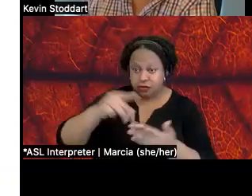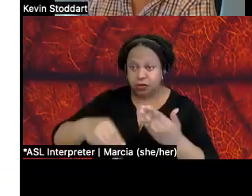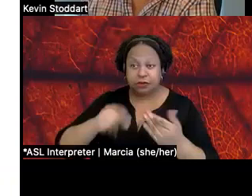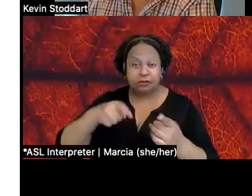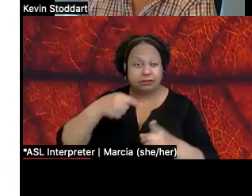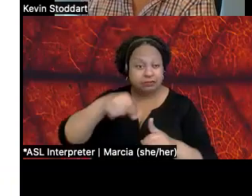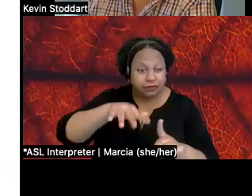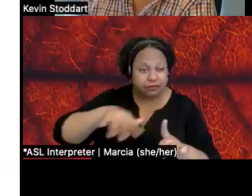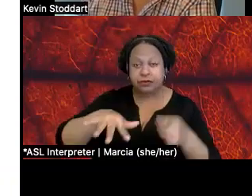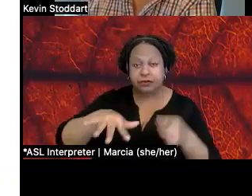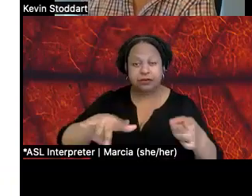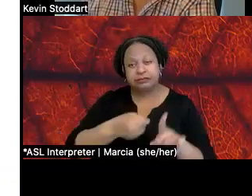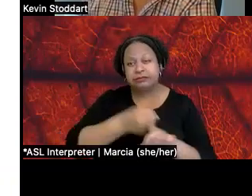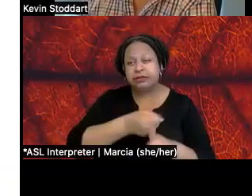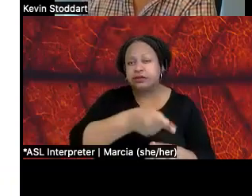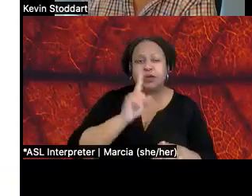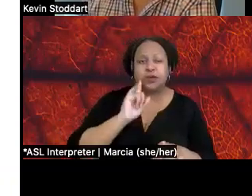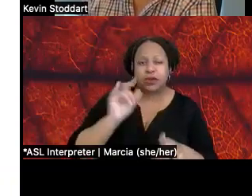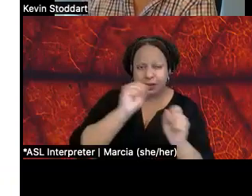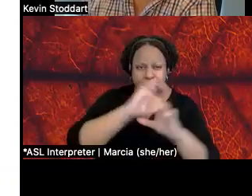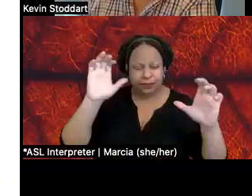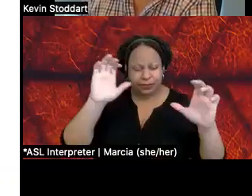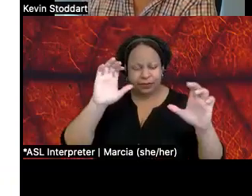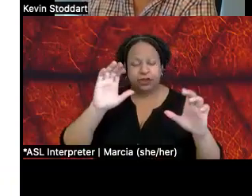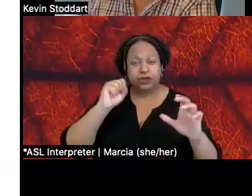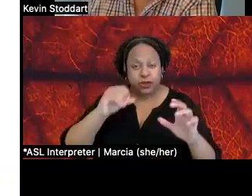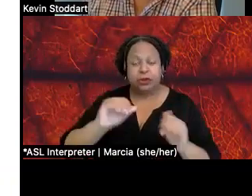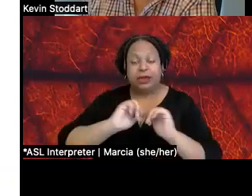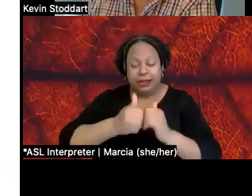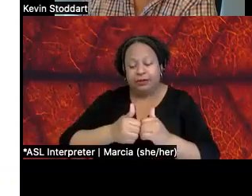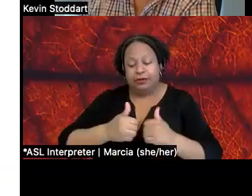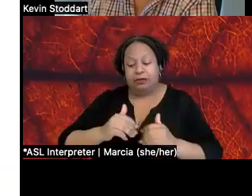And how can you plan proactively to address those